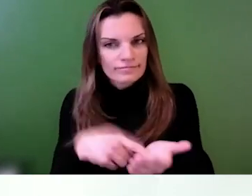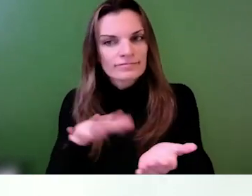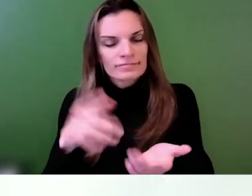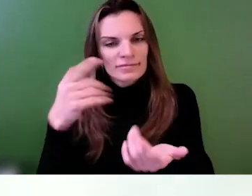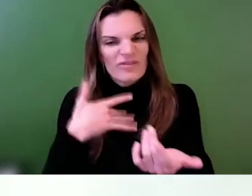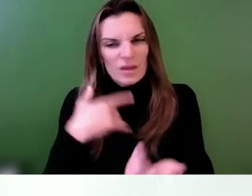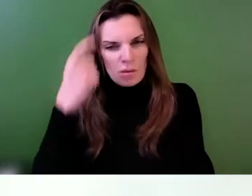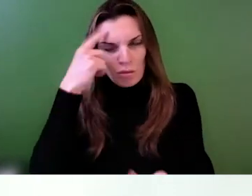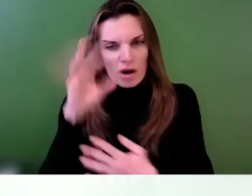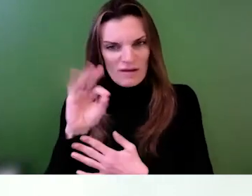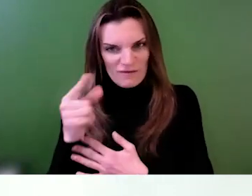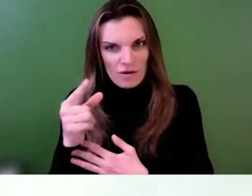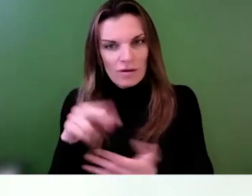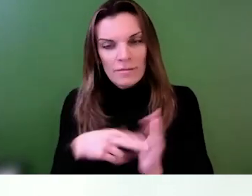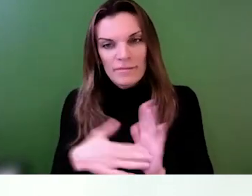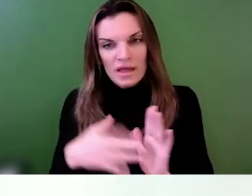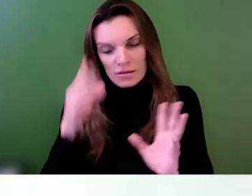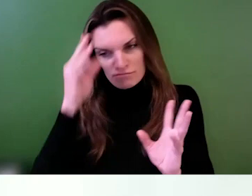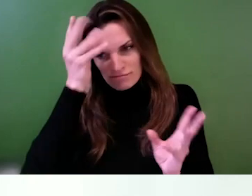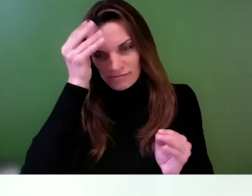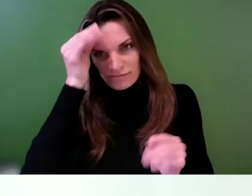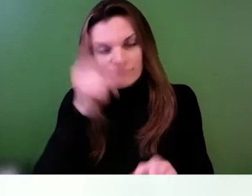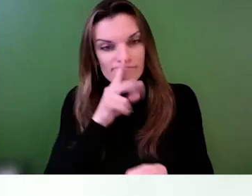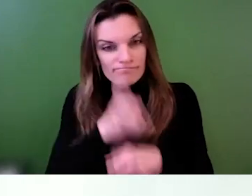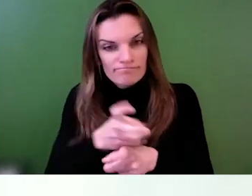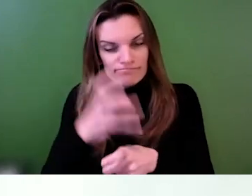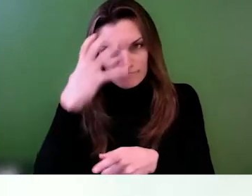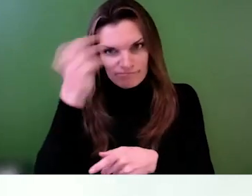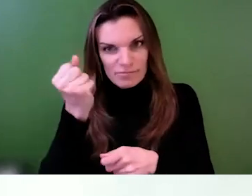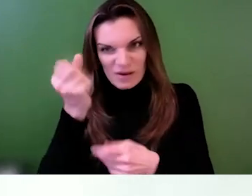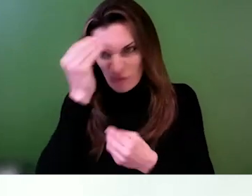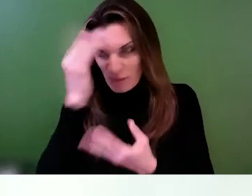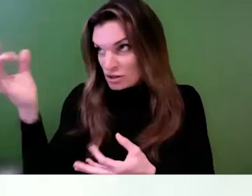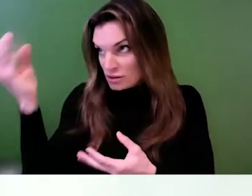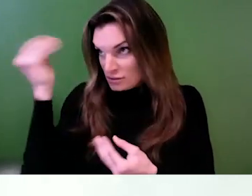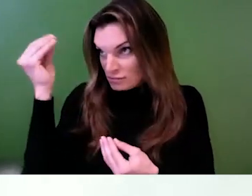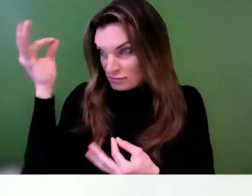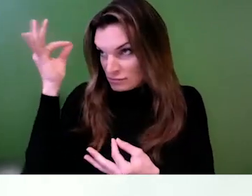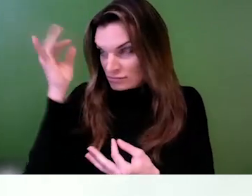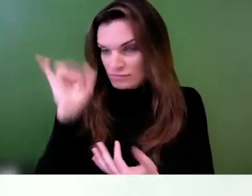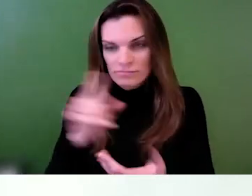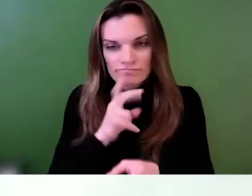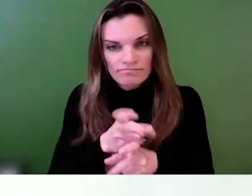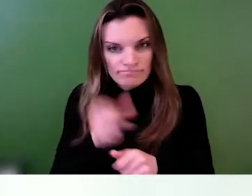make it difficult for her to remember the information that is being shared with her verbally by her supervisors.